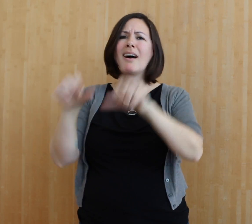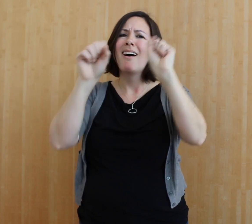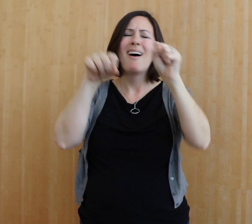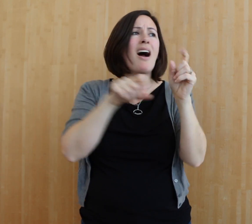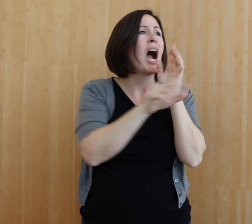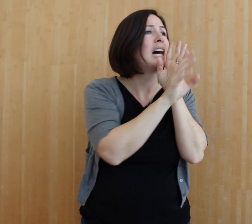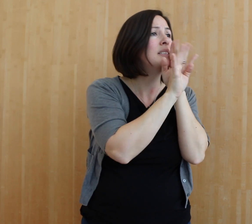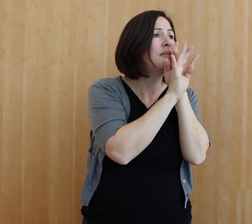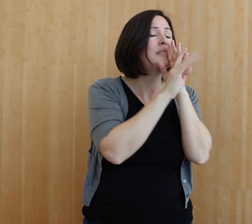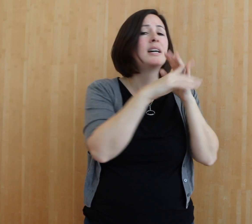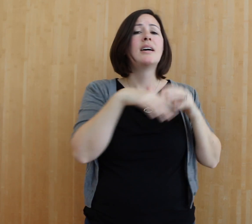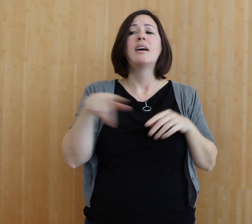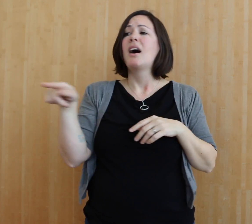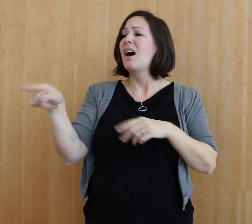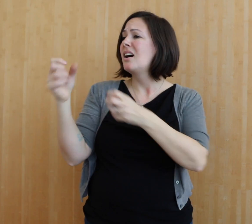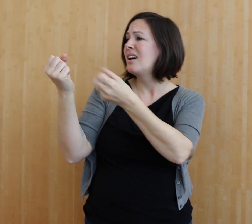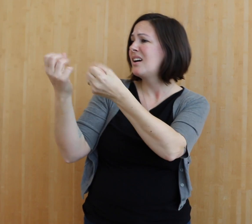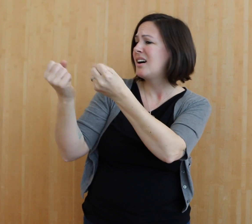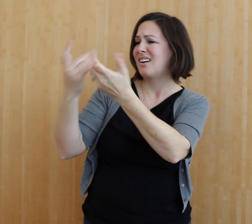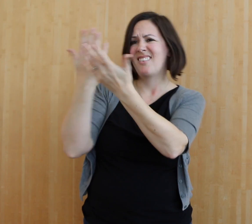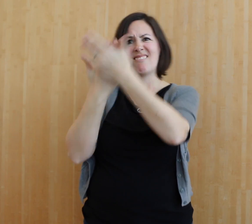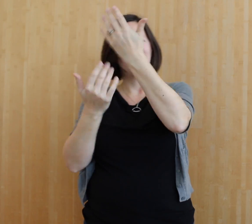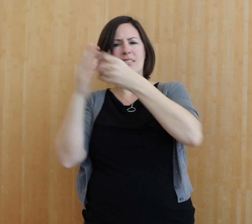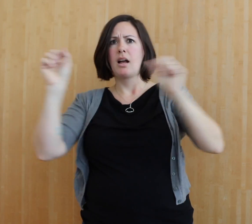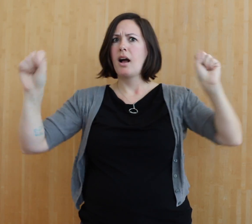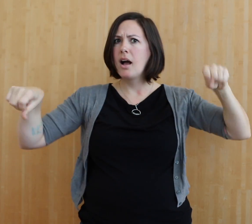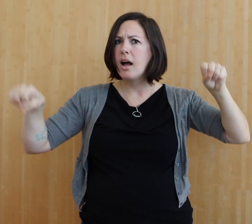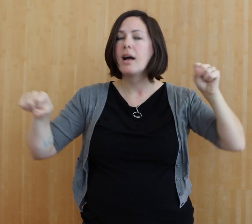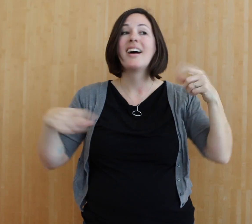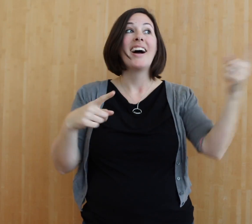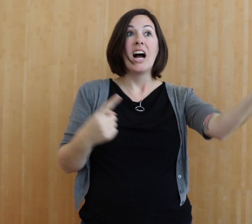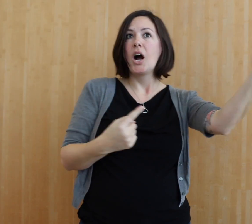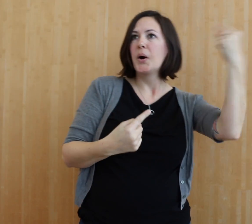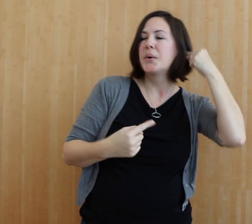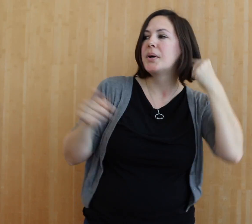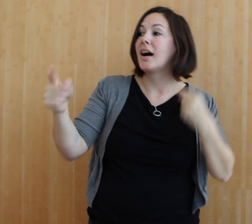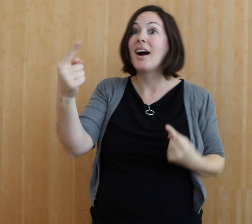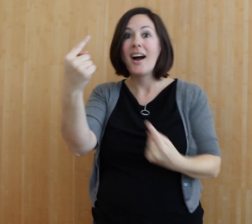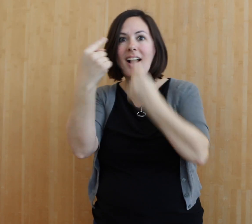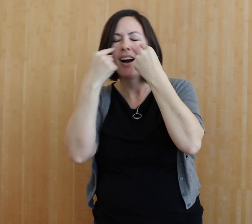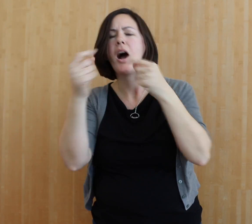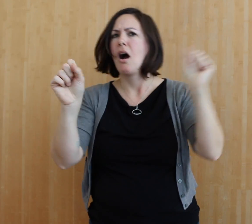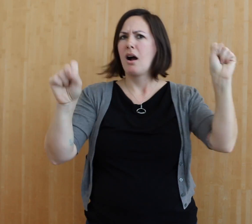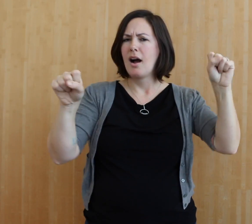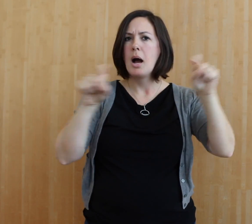Yes of course, spoken languages are spoken using the mouth and signed languages are signed using the hands. And yeah, you hear spoken languages and you see signed languages.